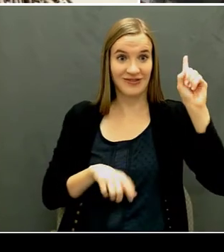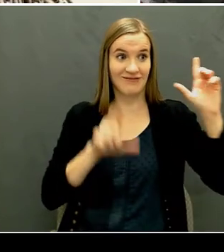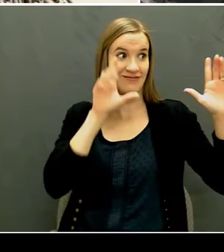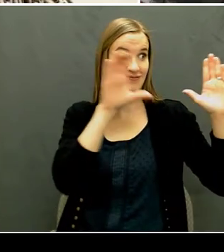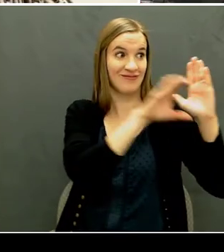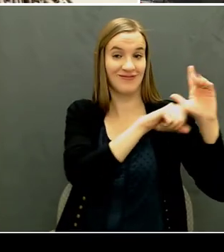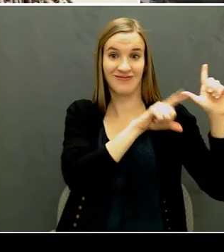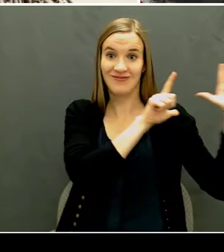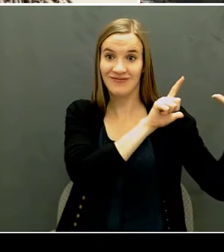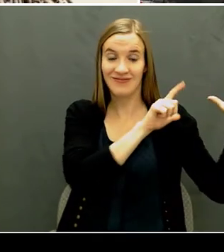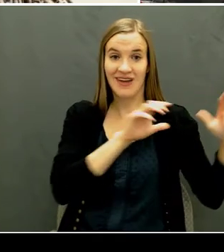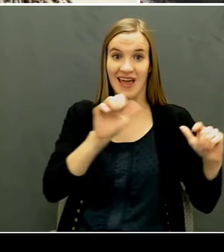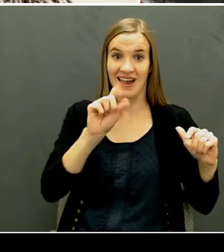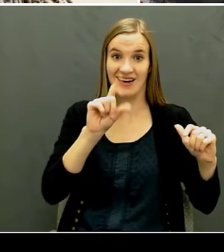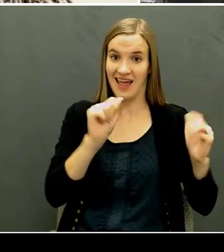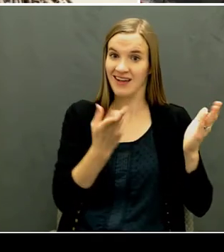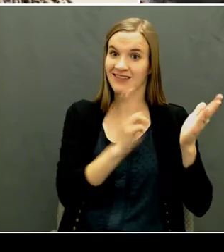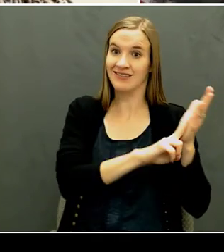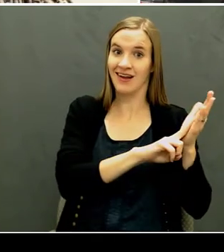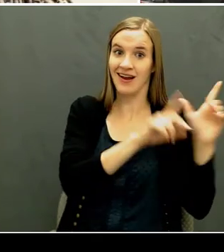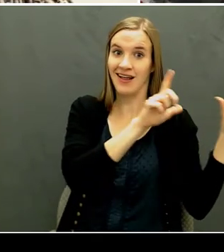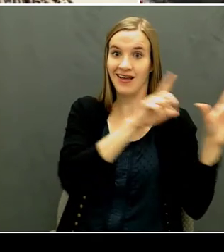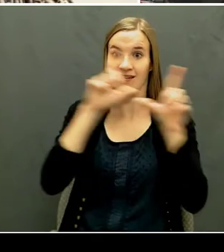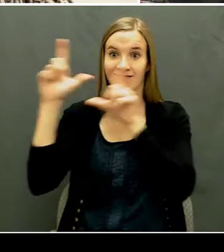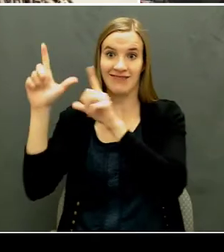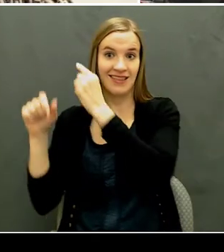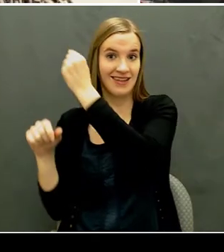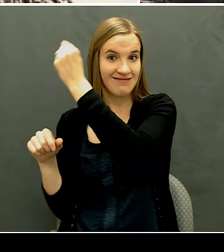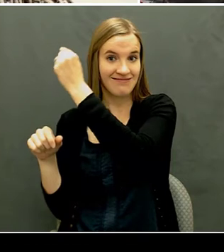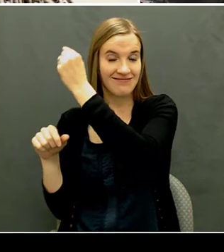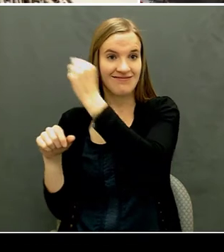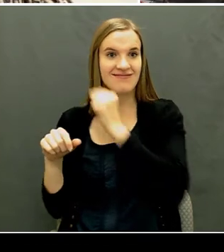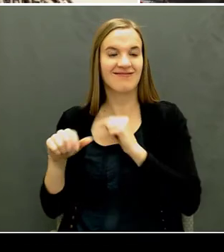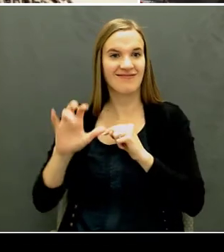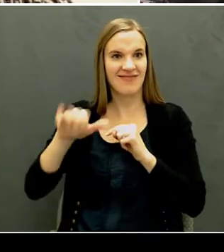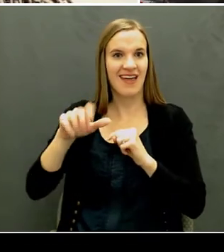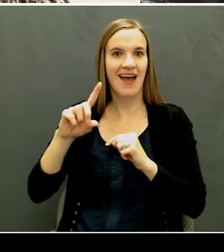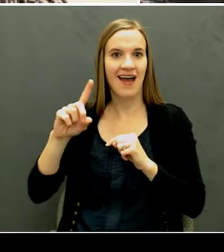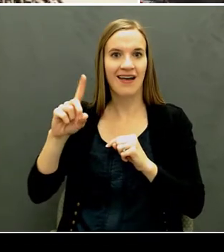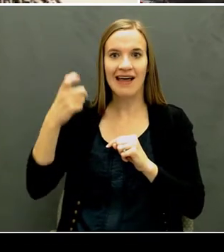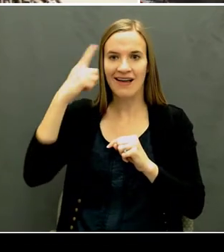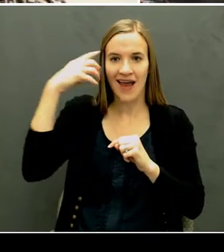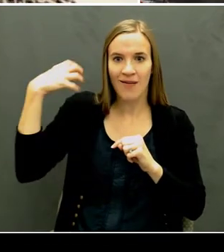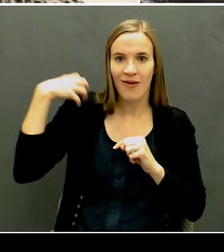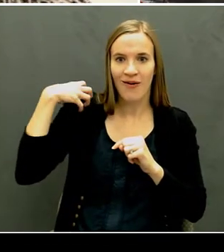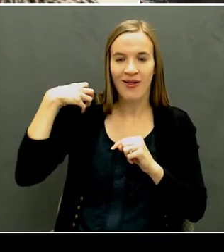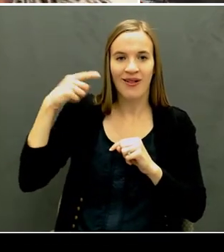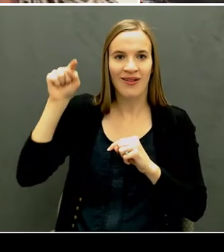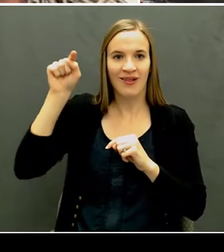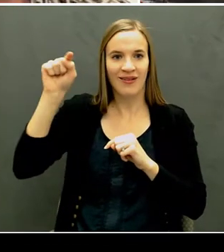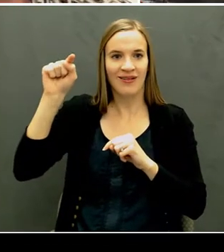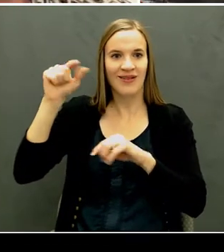know, there's the infamous crawl, Capitol Crawl. But it took a lot of people doing a lot of